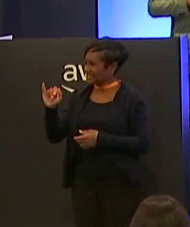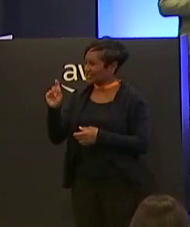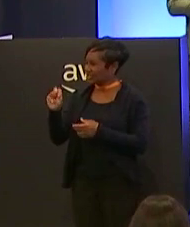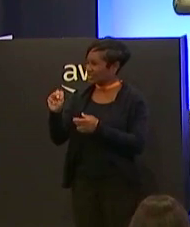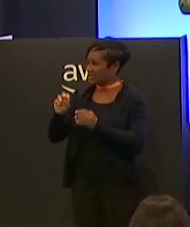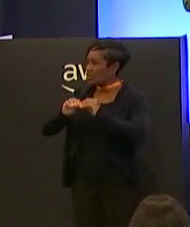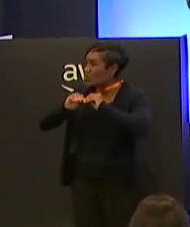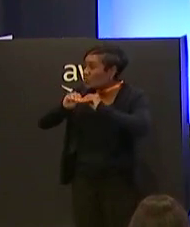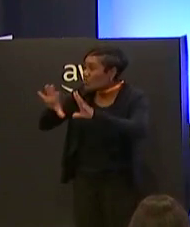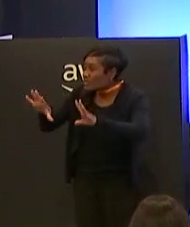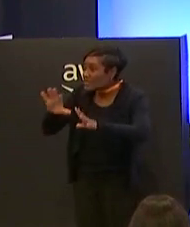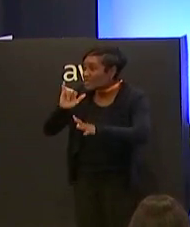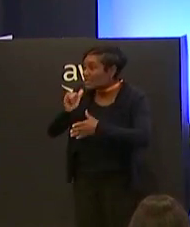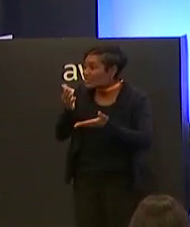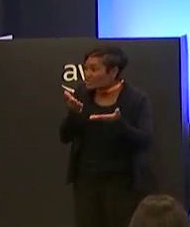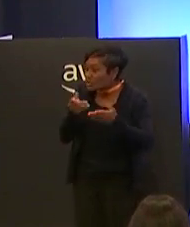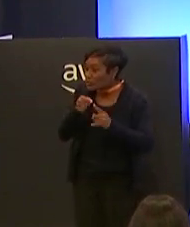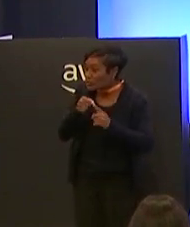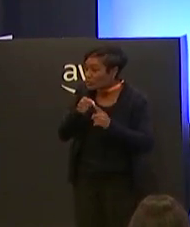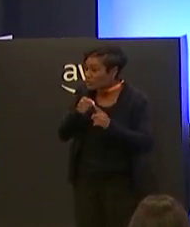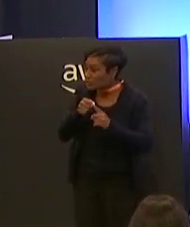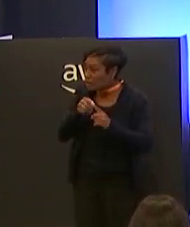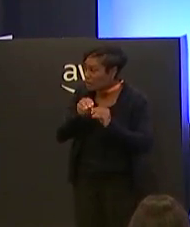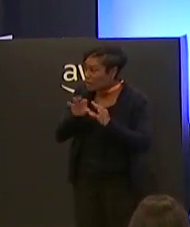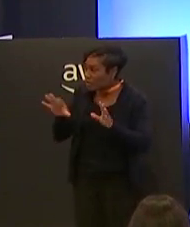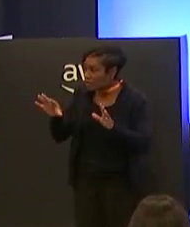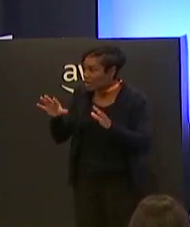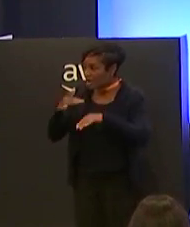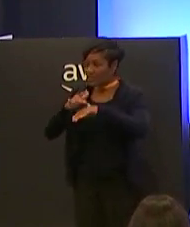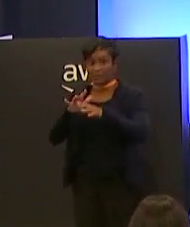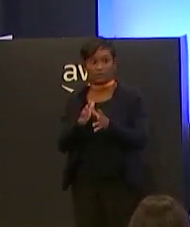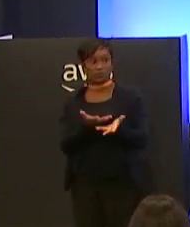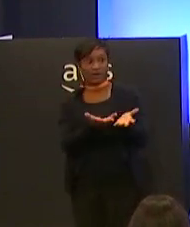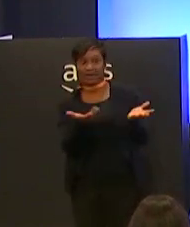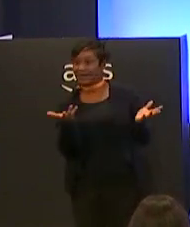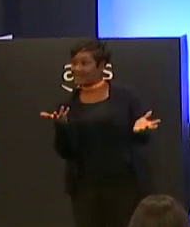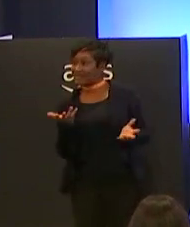and made it available to us engineers, developers,